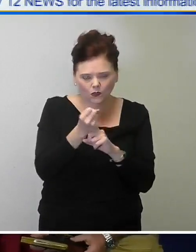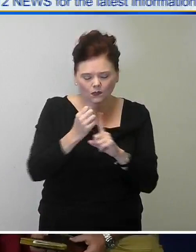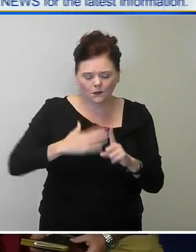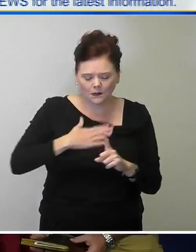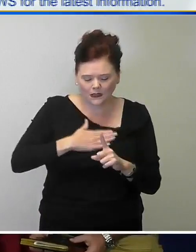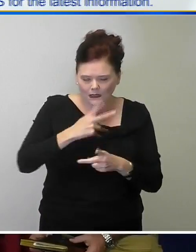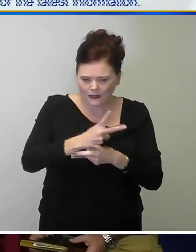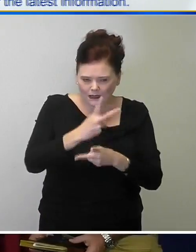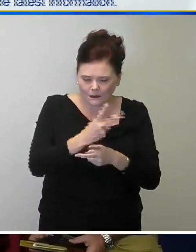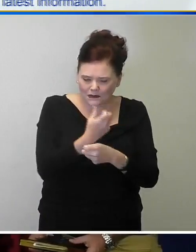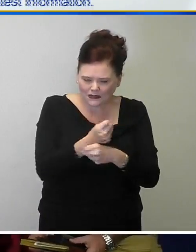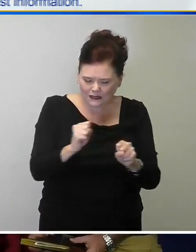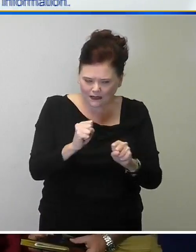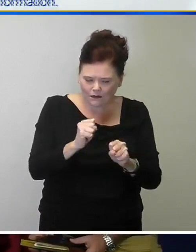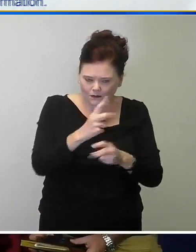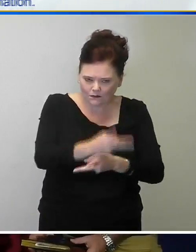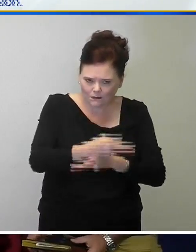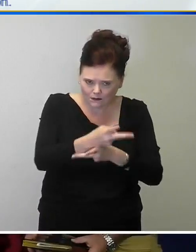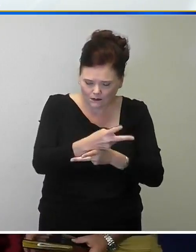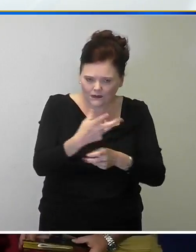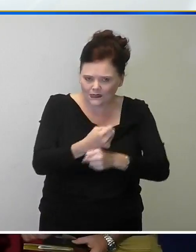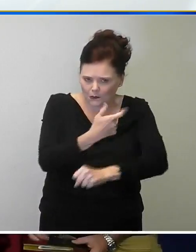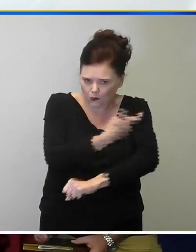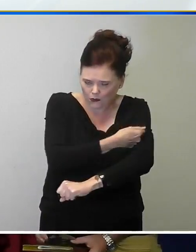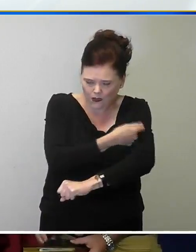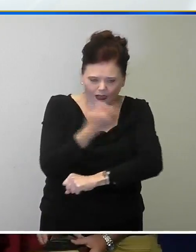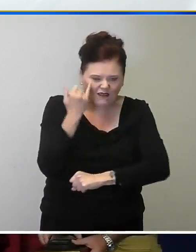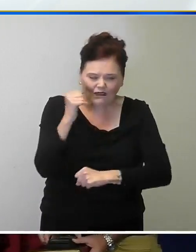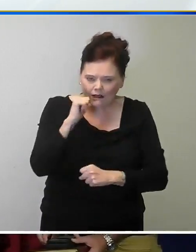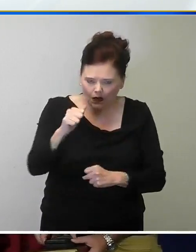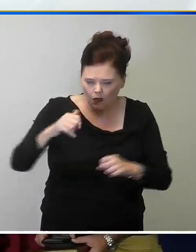PEOPLE INDOORS AND PERHAPS IN MORE CROWDED SITUATIONS. SO PLEASE, CONTINUE ALL THE